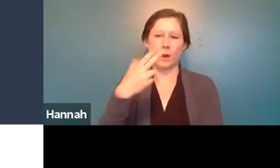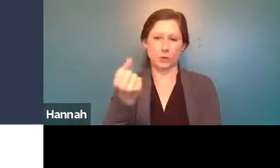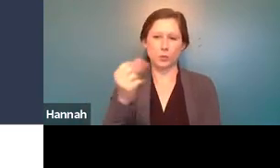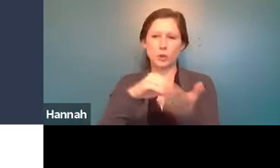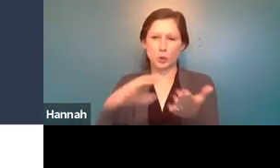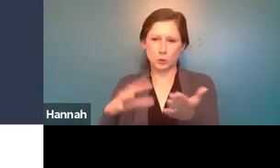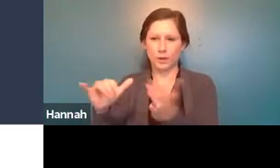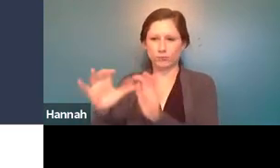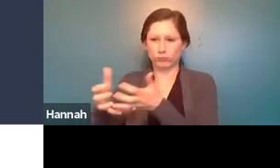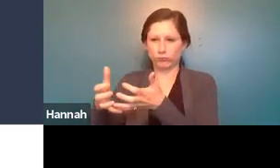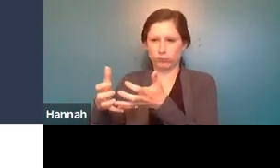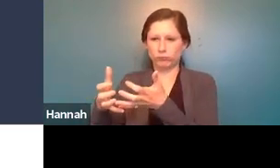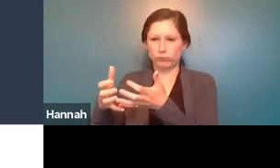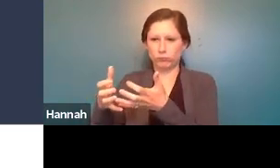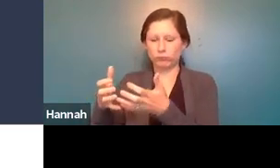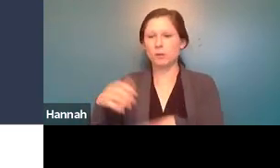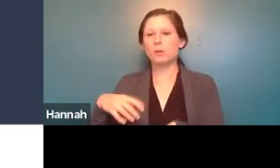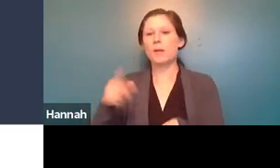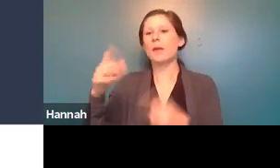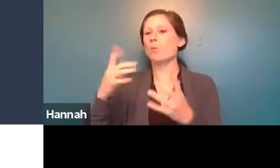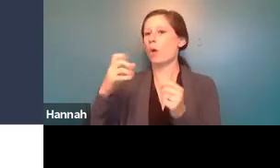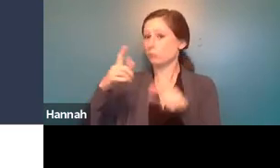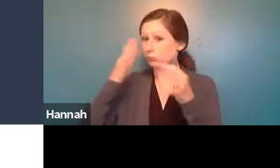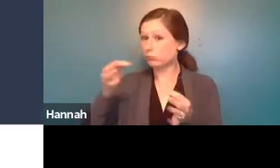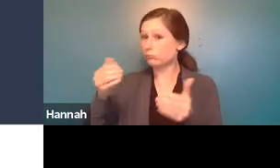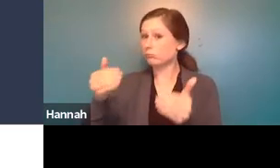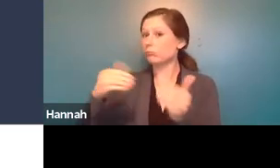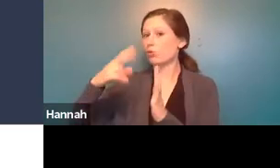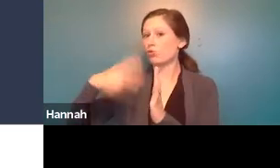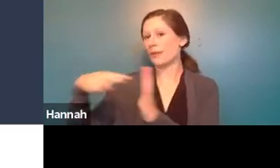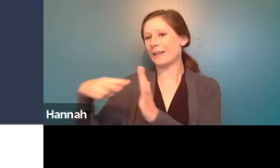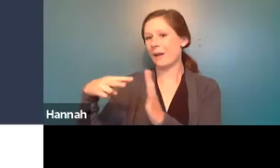reading of "Timon of Athens", one Shakespeare's more obscure plays.